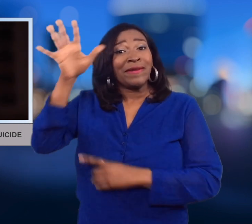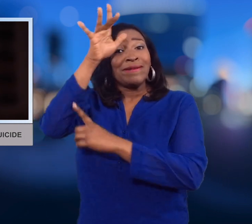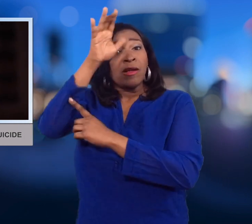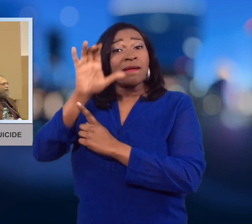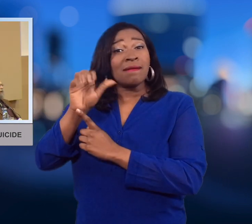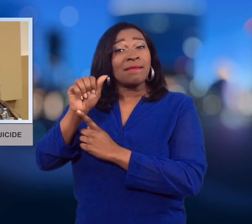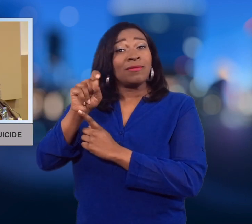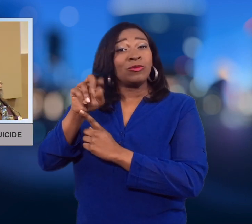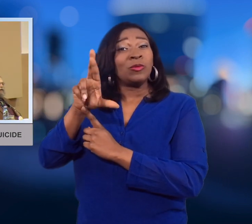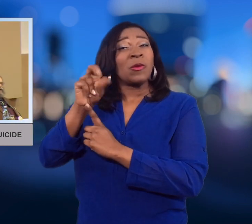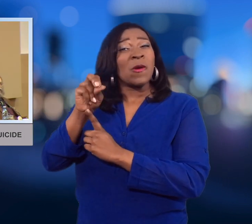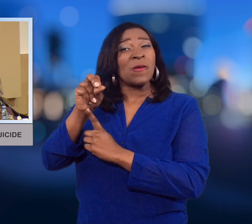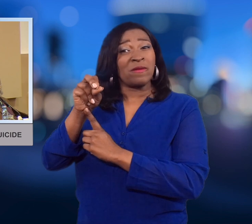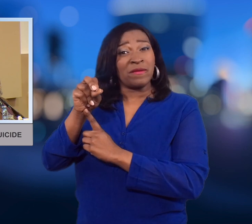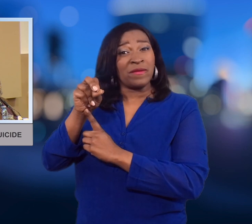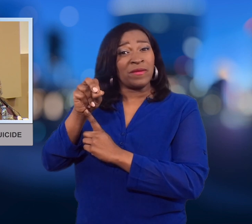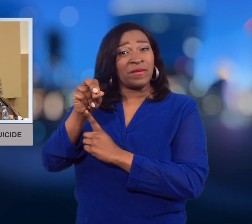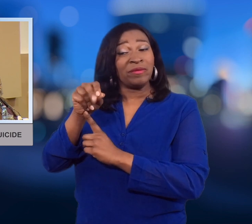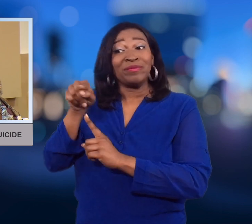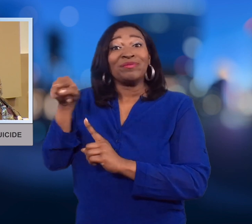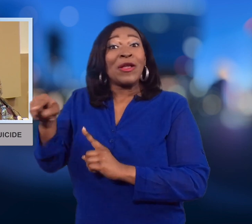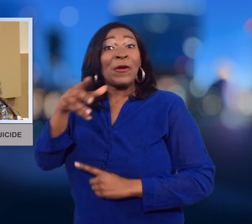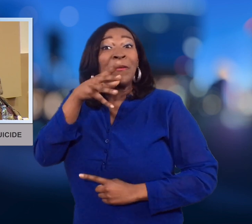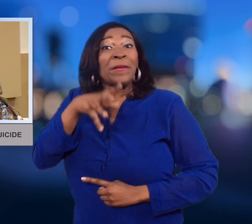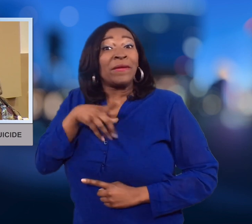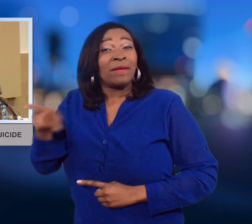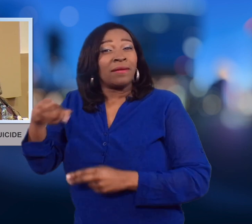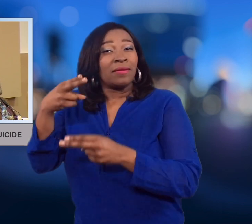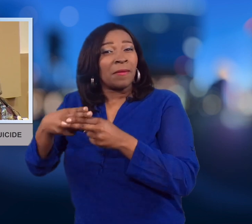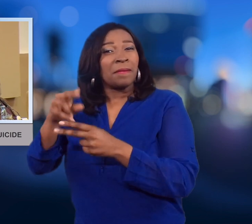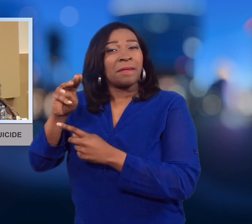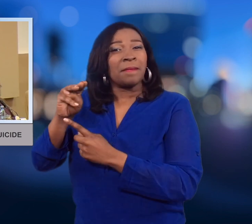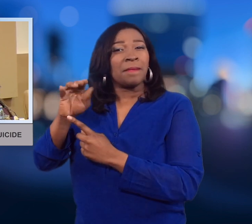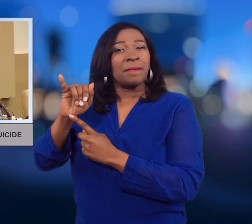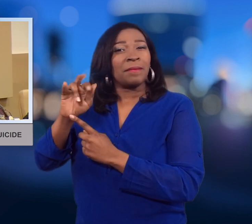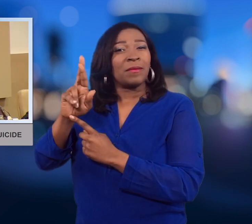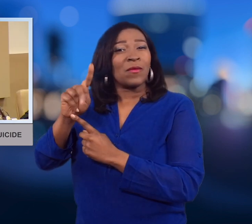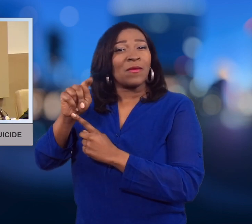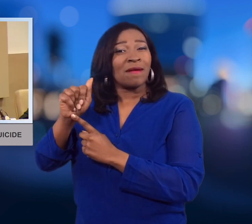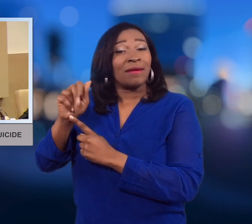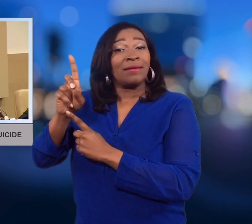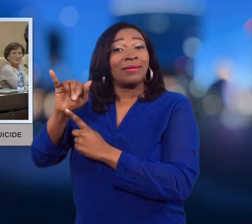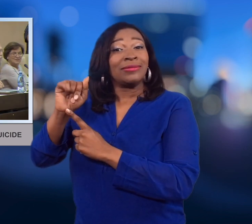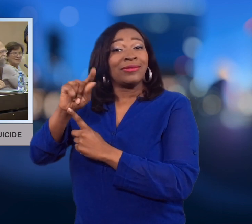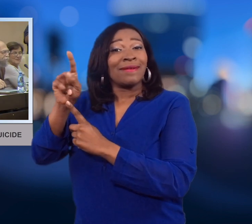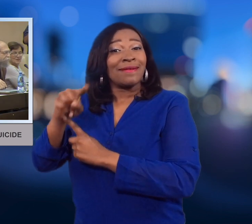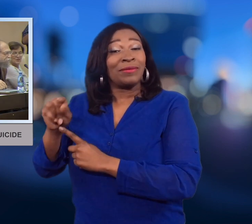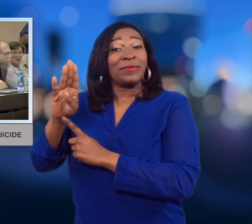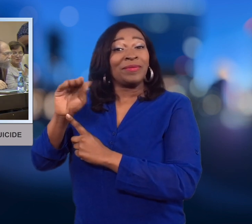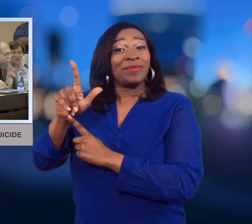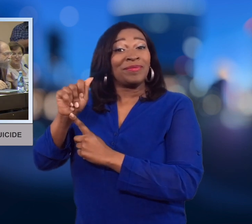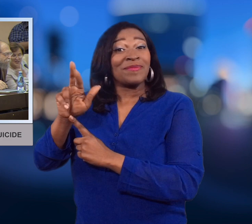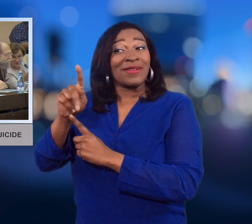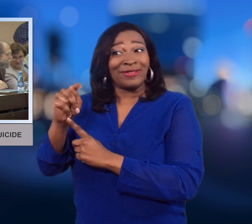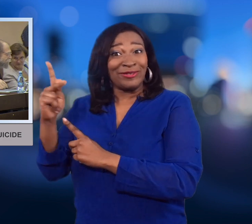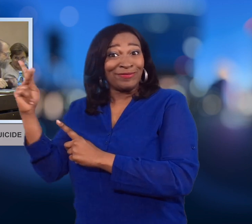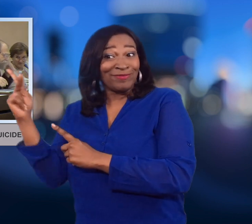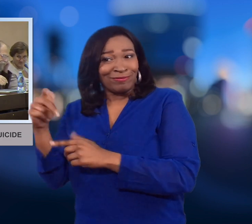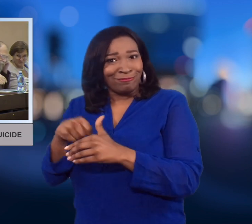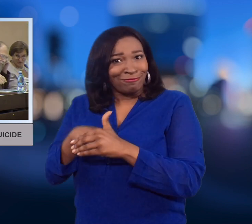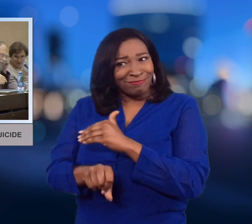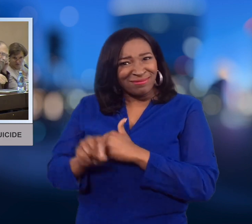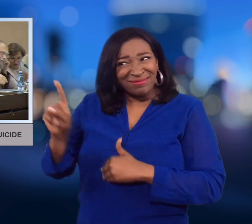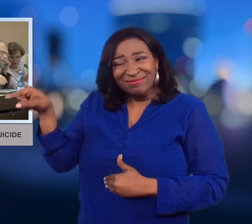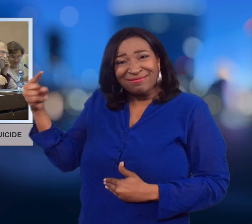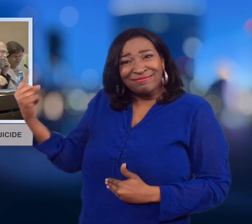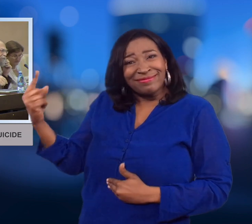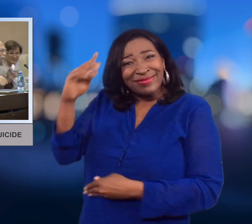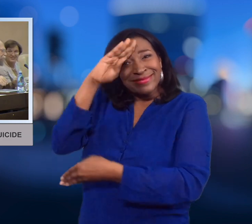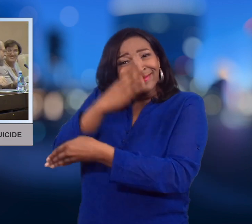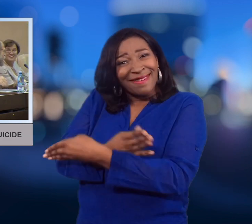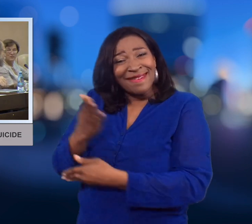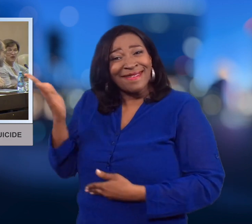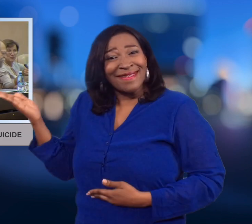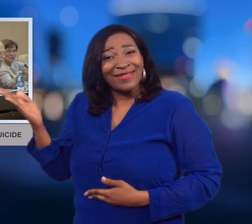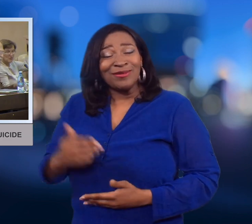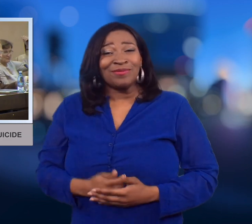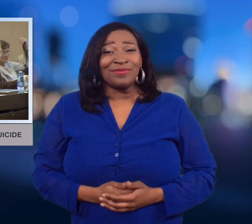Castro Diaz-Balart was the only son of Castro and Mirta Diaz-Balart.